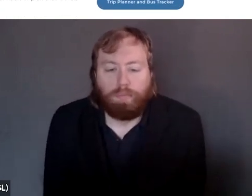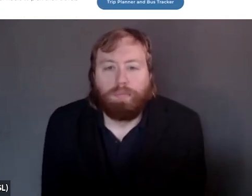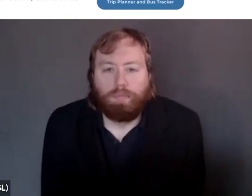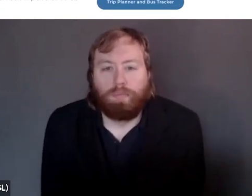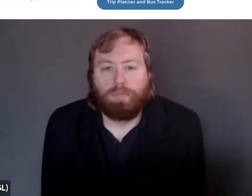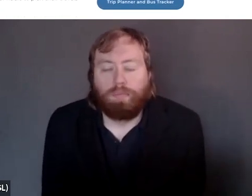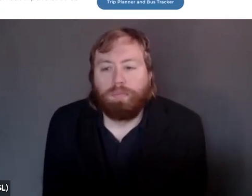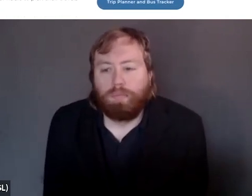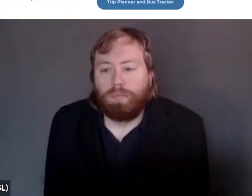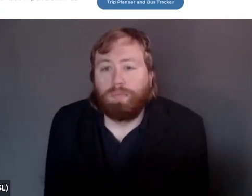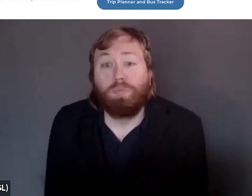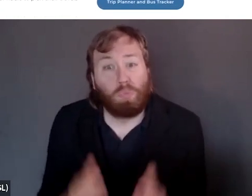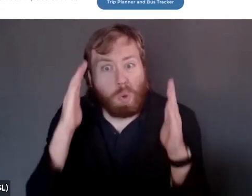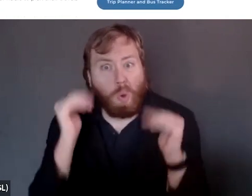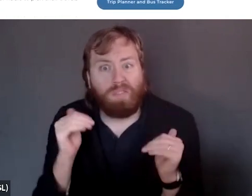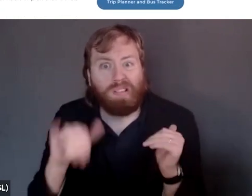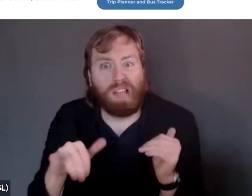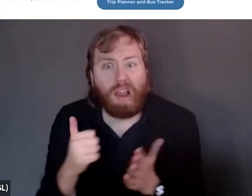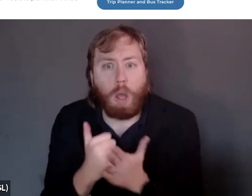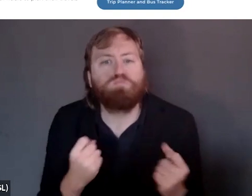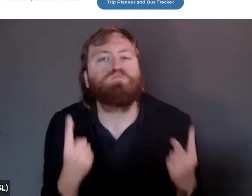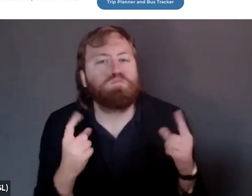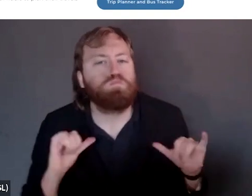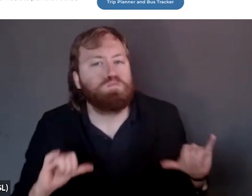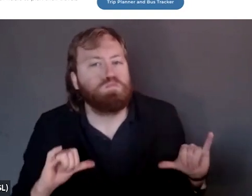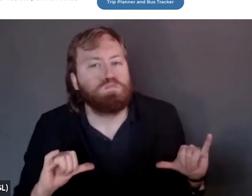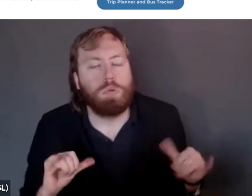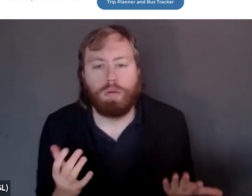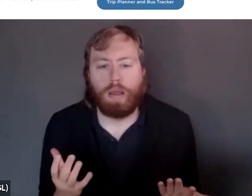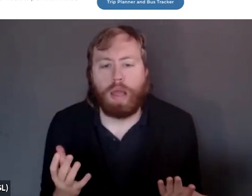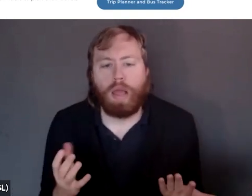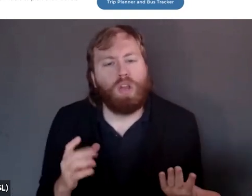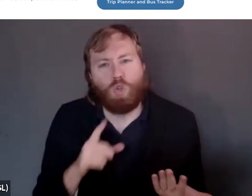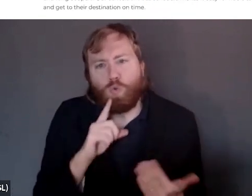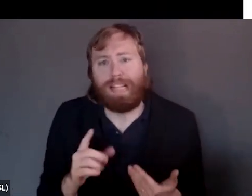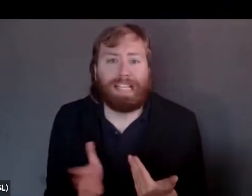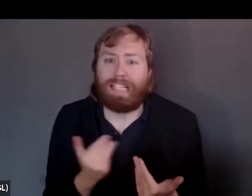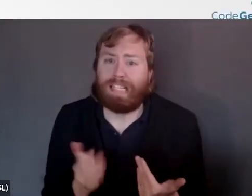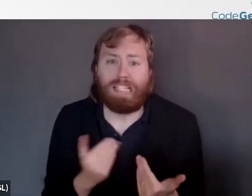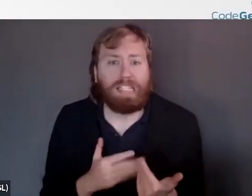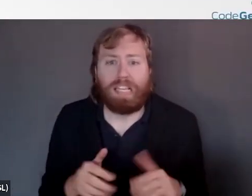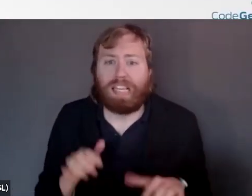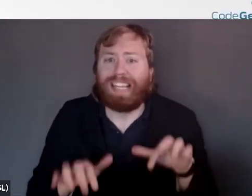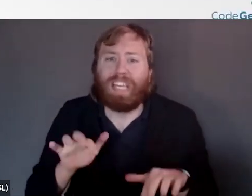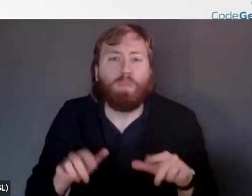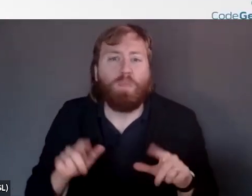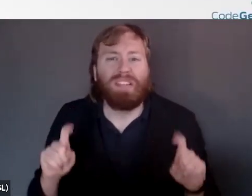Hopefully, that's helpful. Again, I think it's so easy to do some keyboard testing, and the references are possible to find.